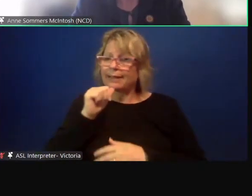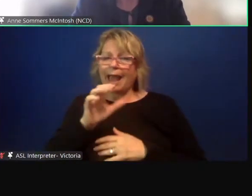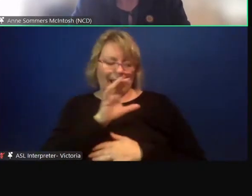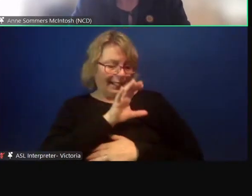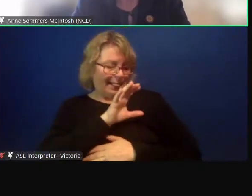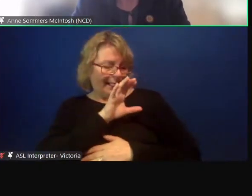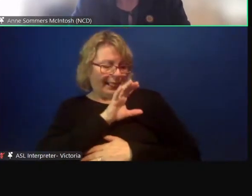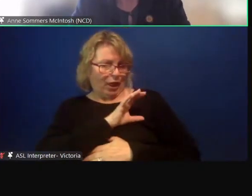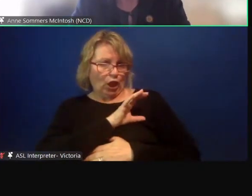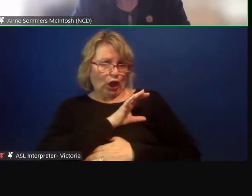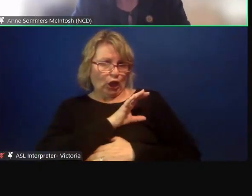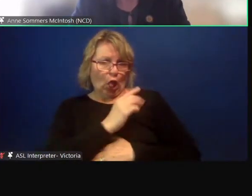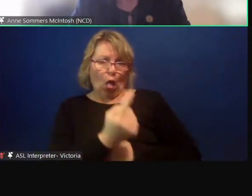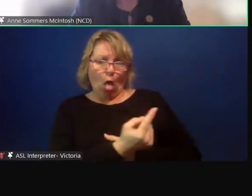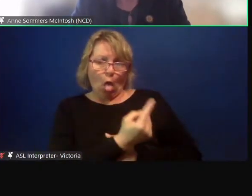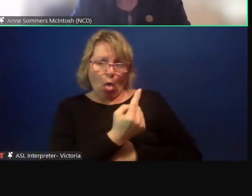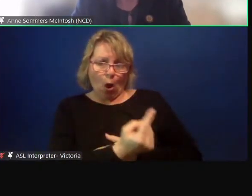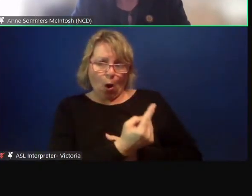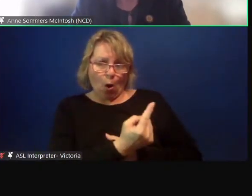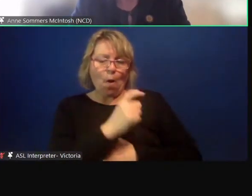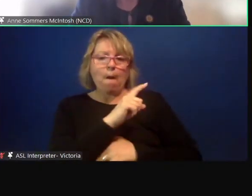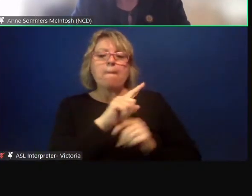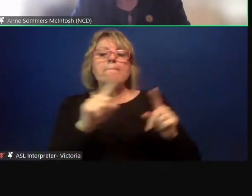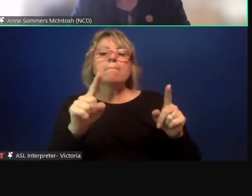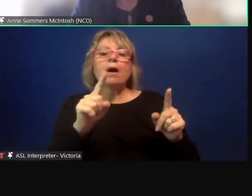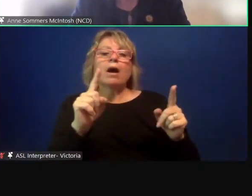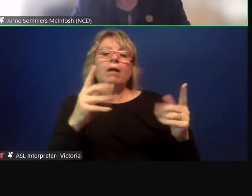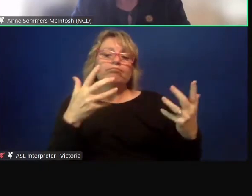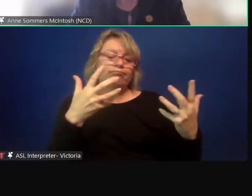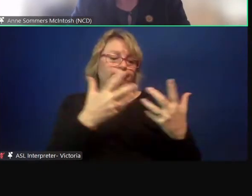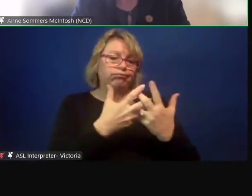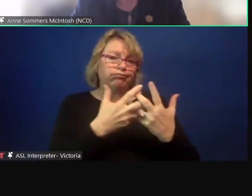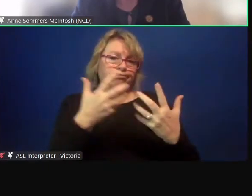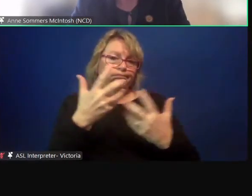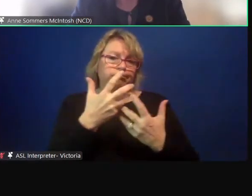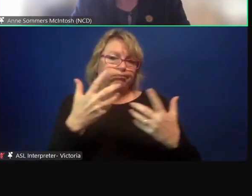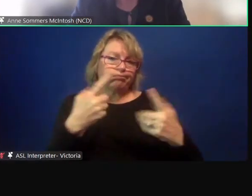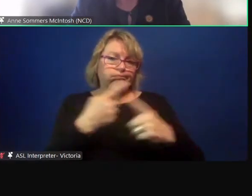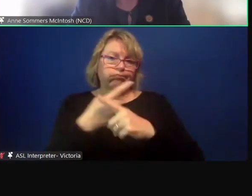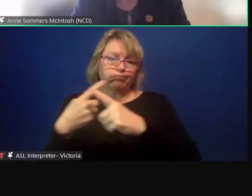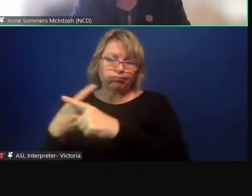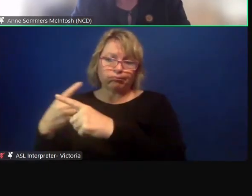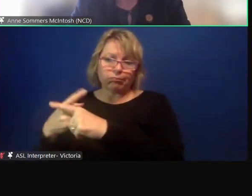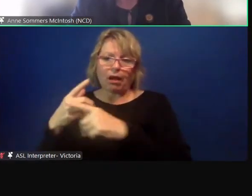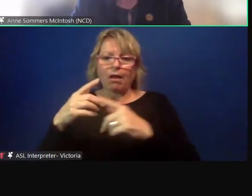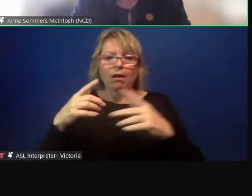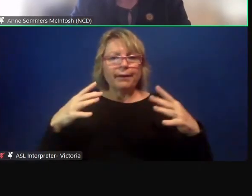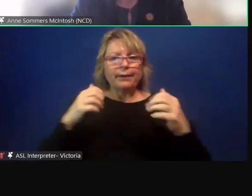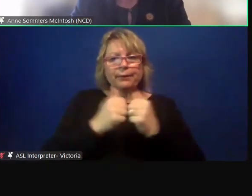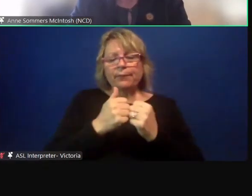that stands alone, but is one that intersects with all other aspects of a person's identity.